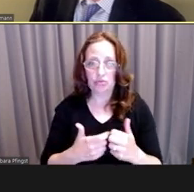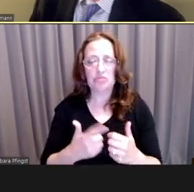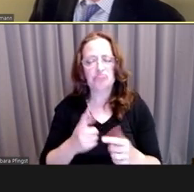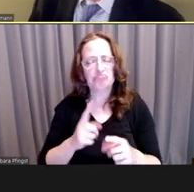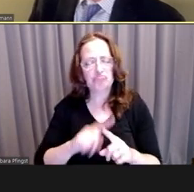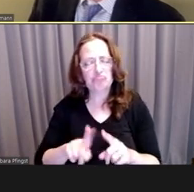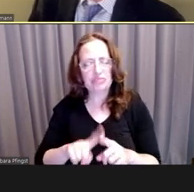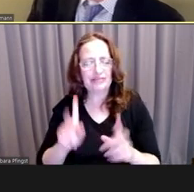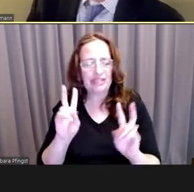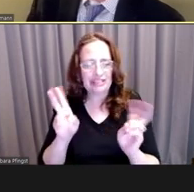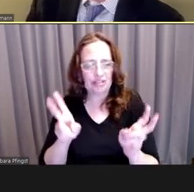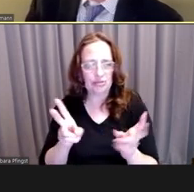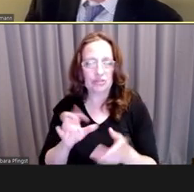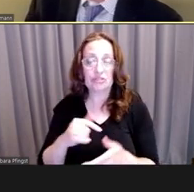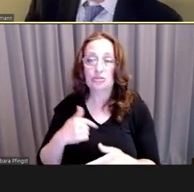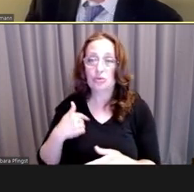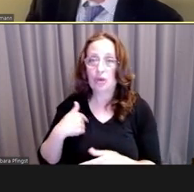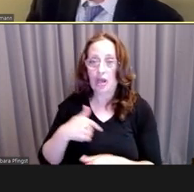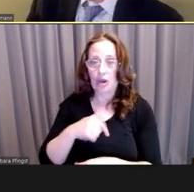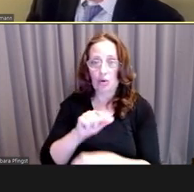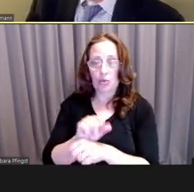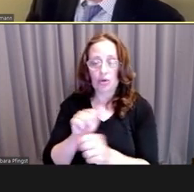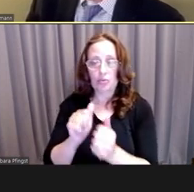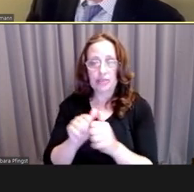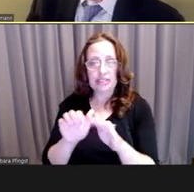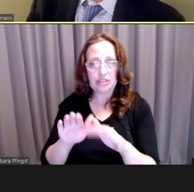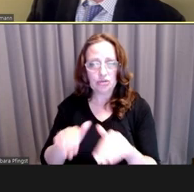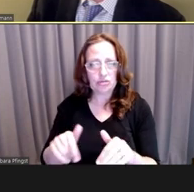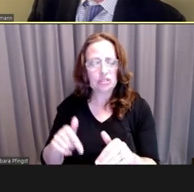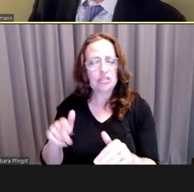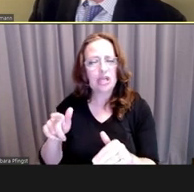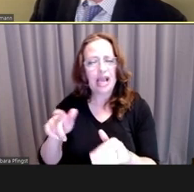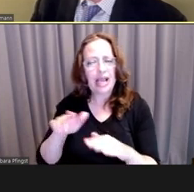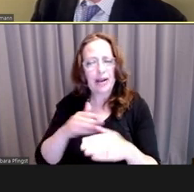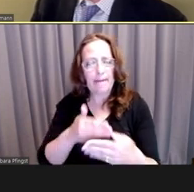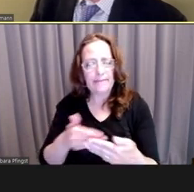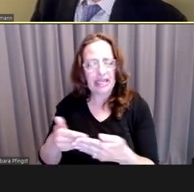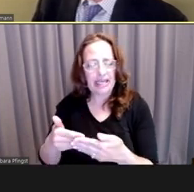and pediatric neurology, when we have children with congenital CMV infection,